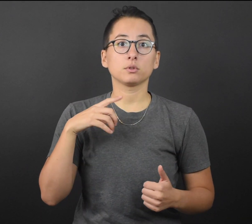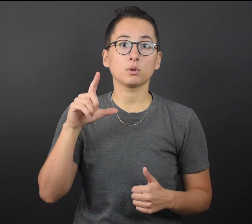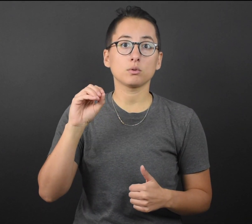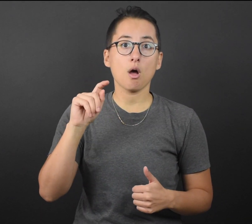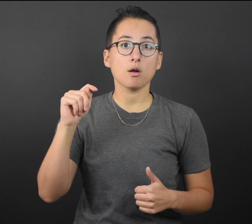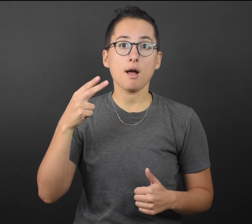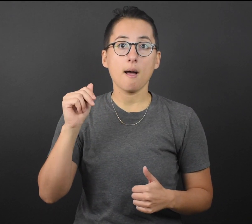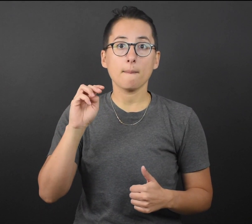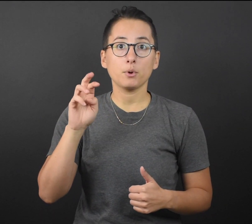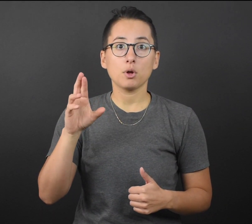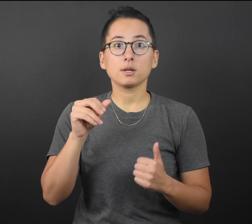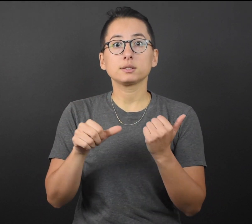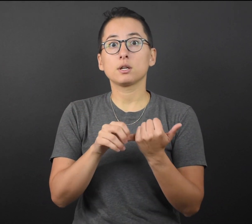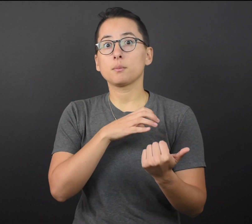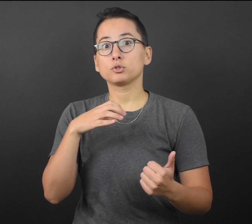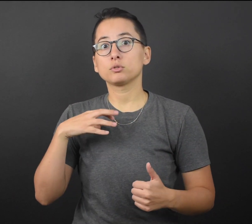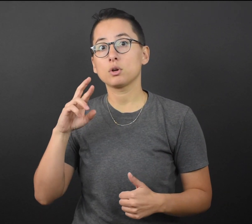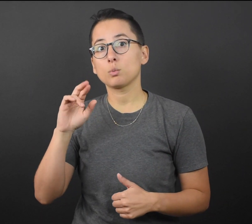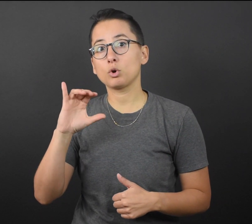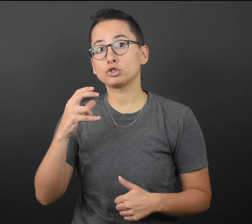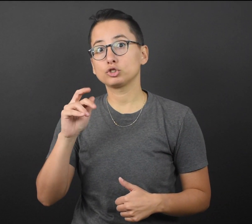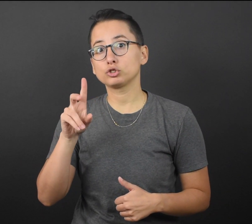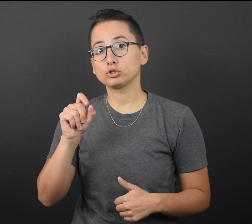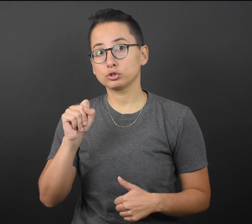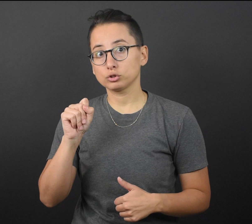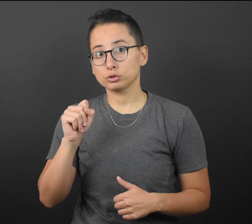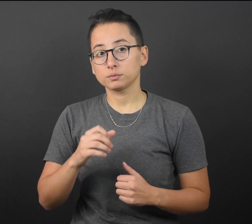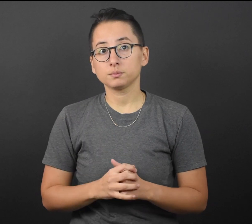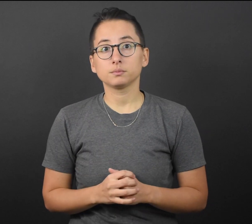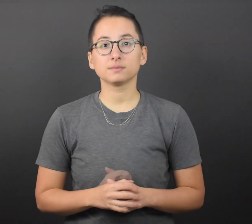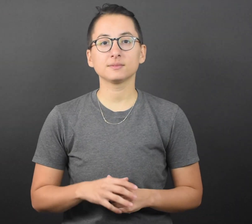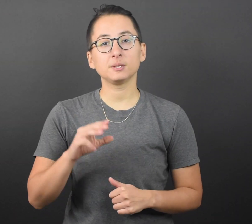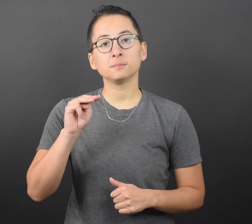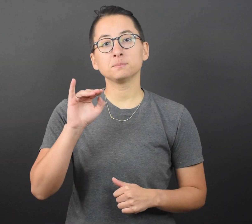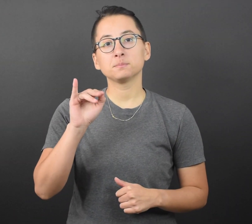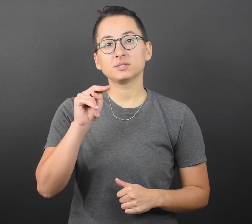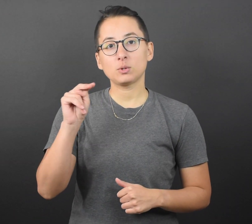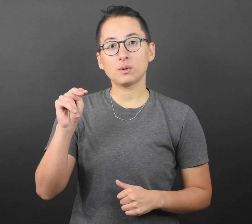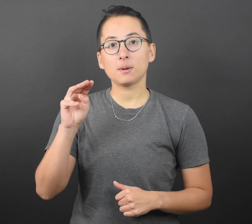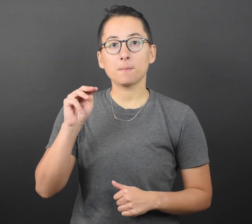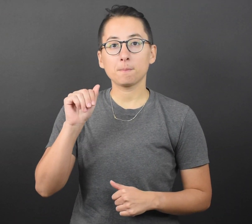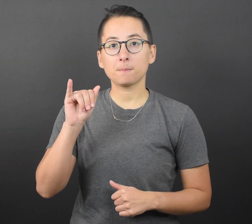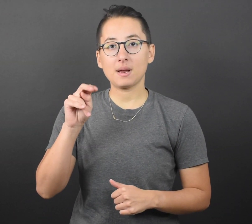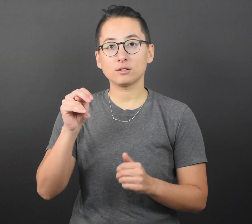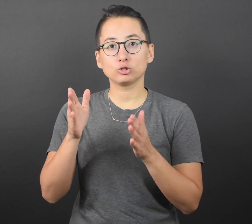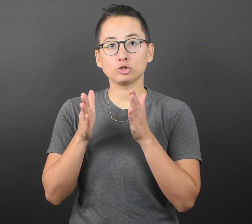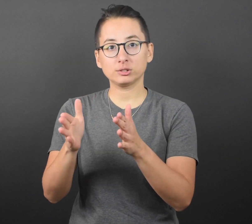Deputy Commissioner Naramore, Assistant Commissioner Meier, Assistant Commissioner